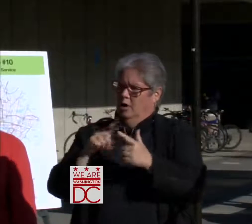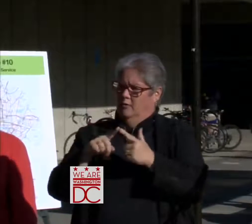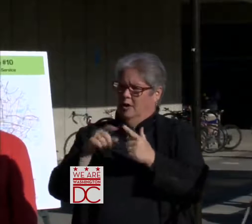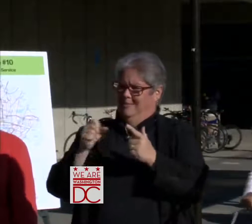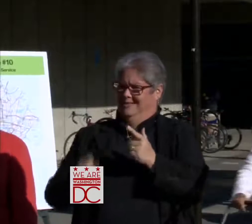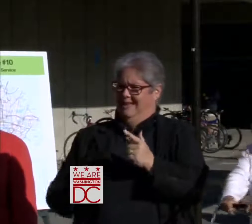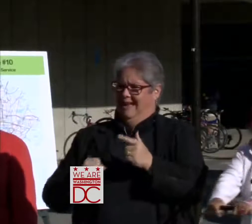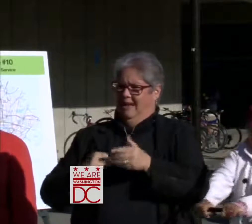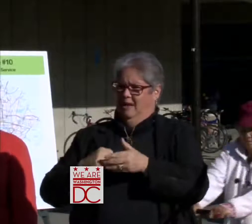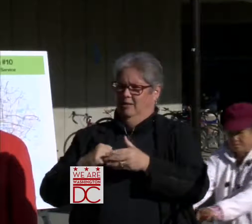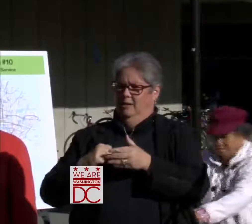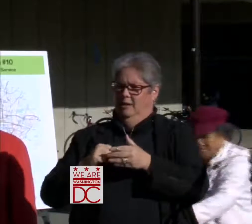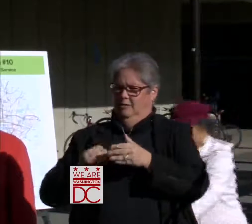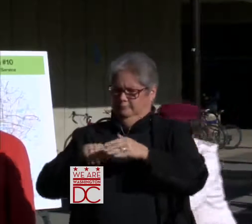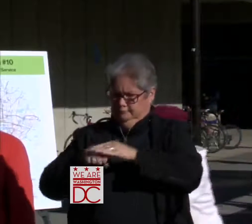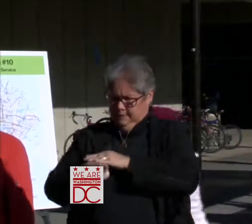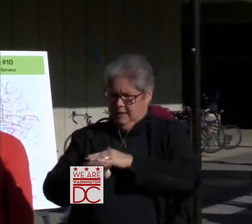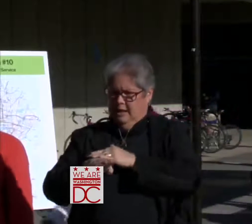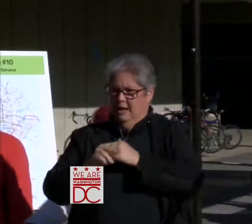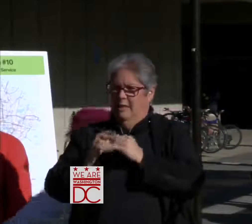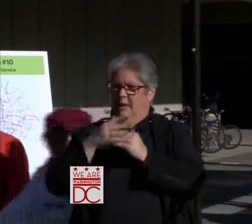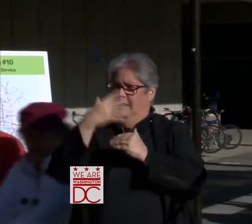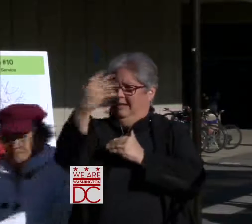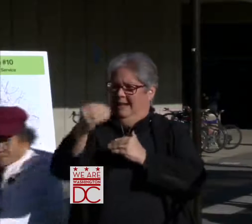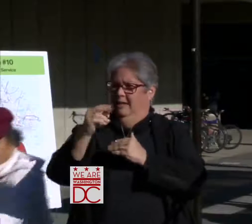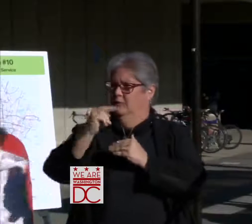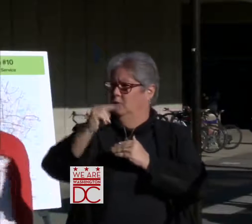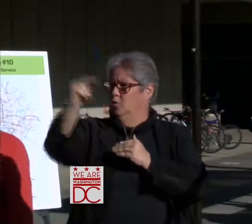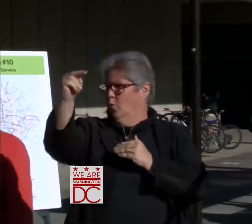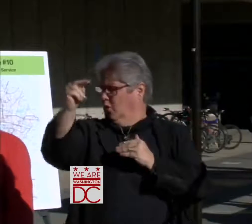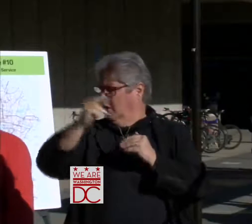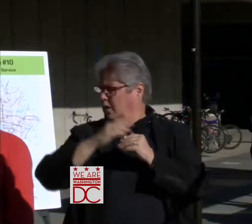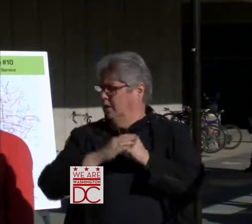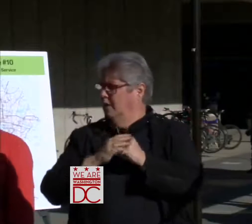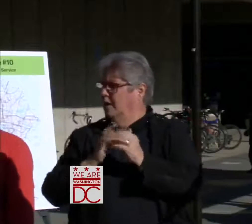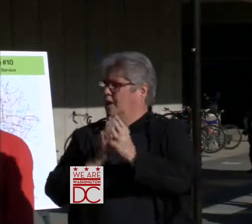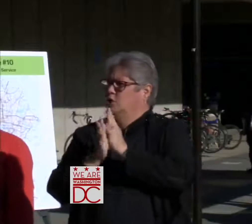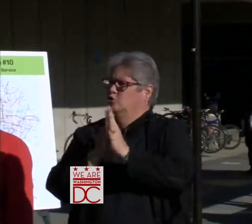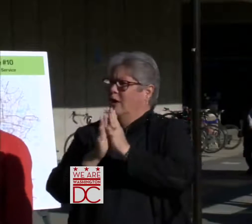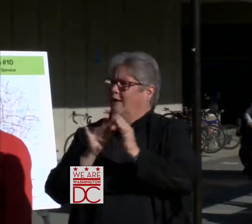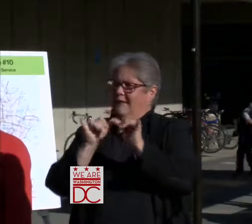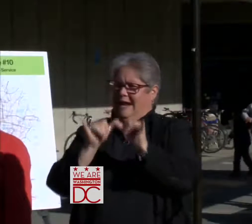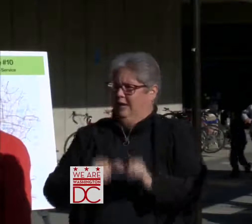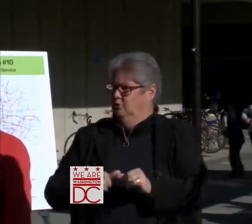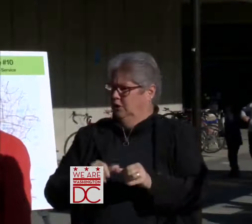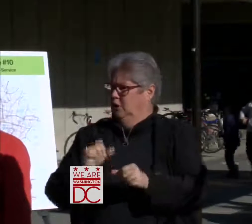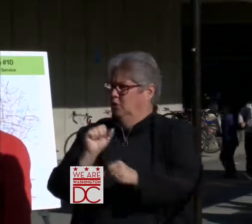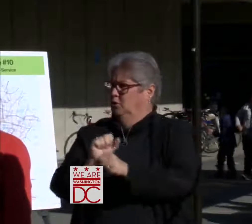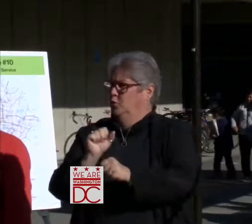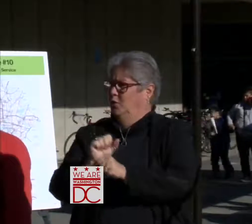EXITING NORTHBOUND. WE WILL HAVE OUR TRAFFIC ENGINEERS WORKING TO MAKE